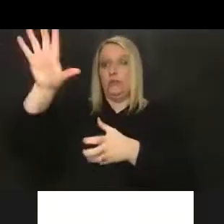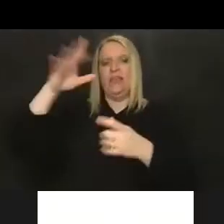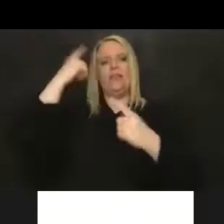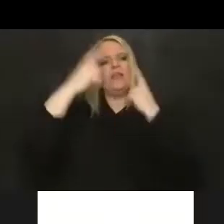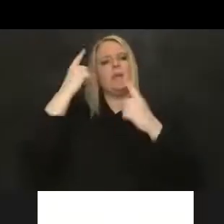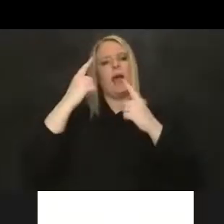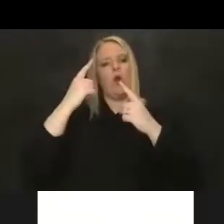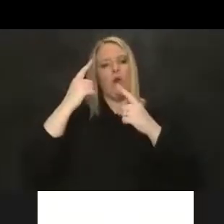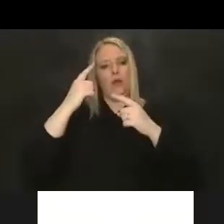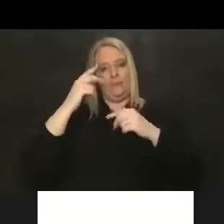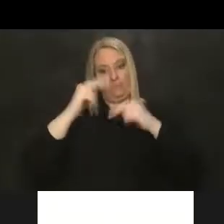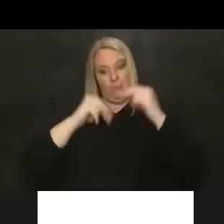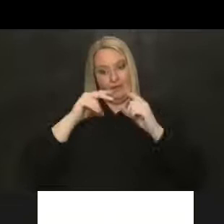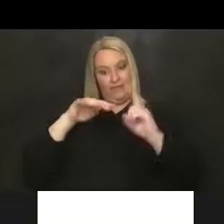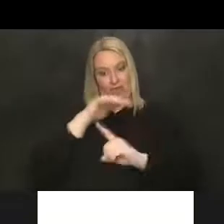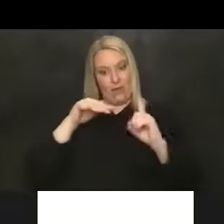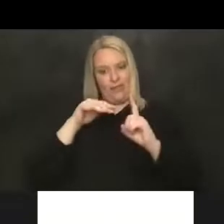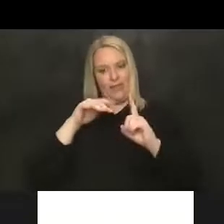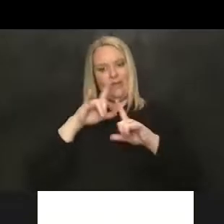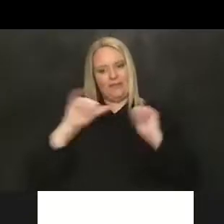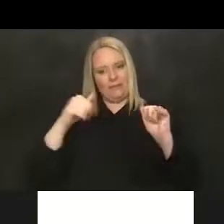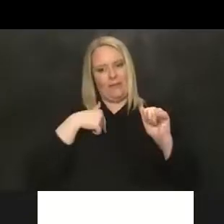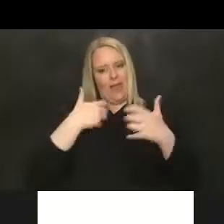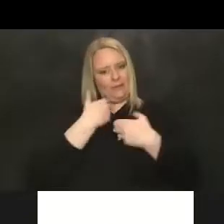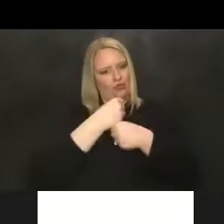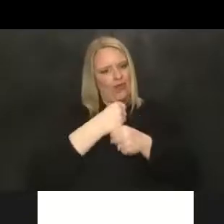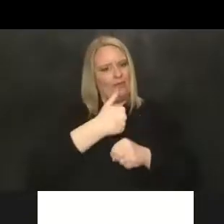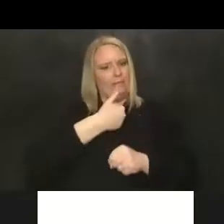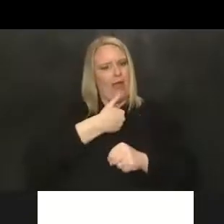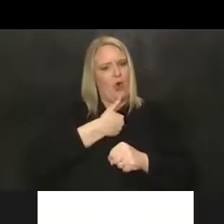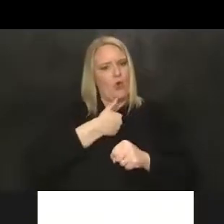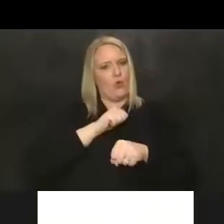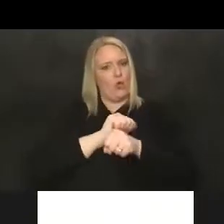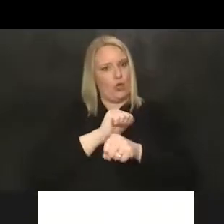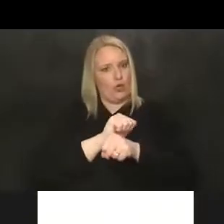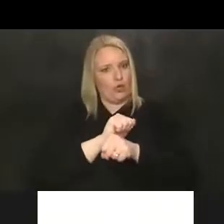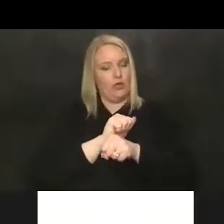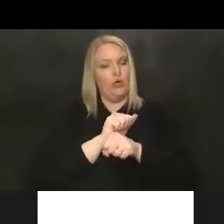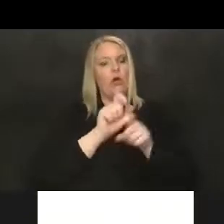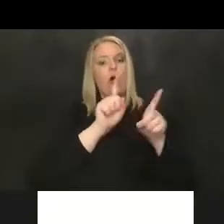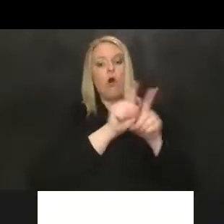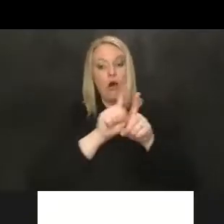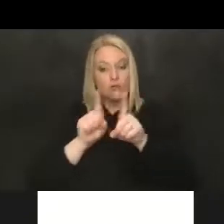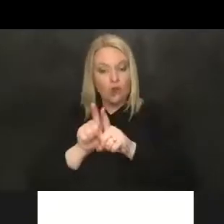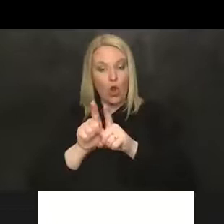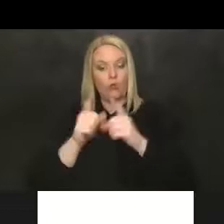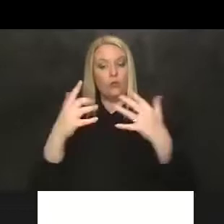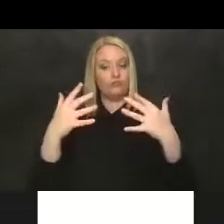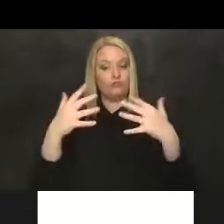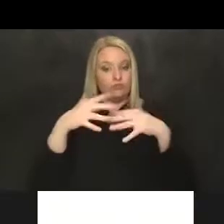environment at the same time I'm constructing my own work, and also intersecting with the center, and